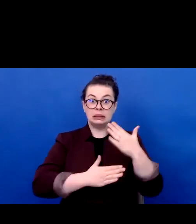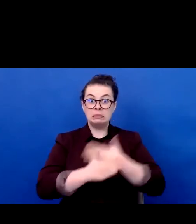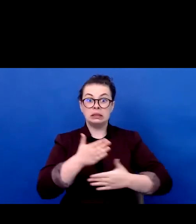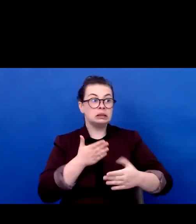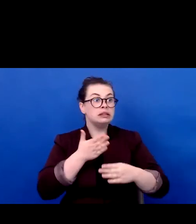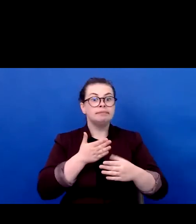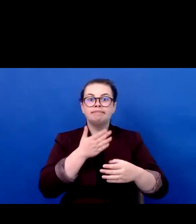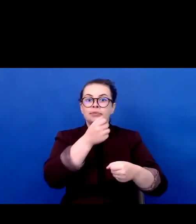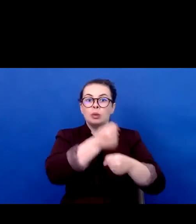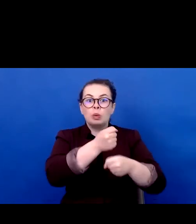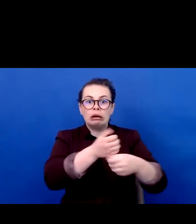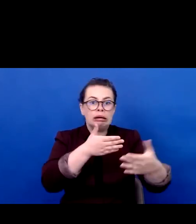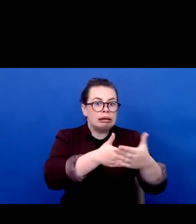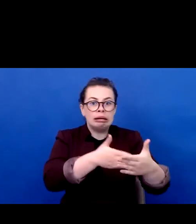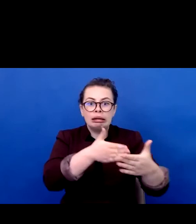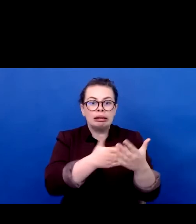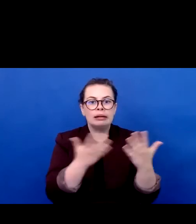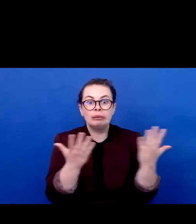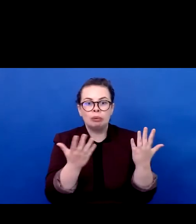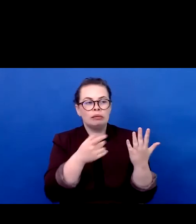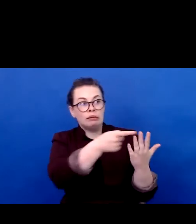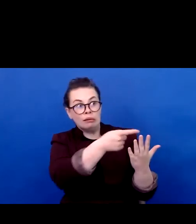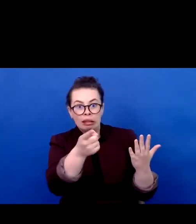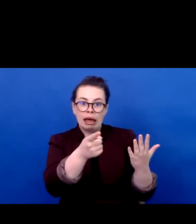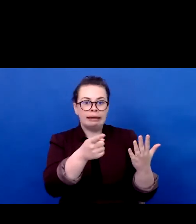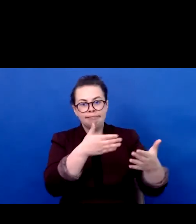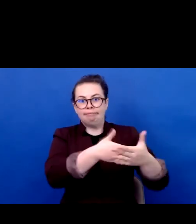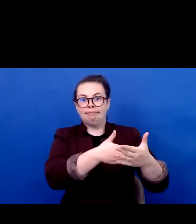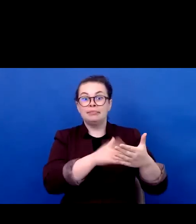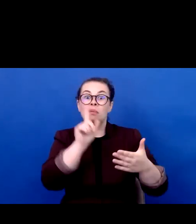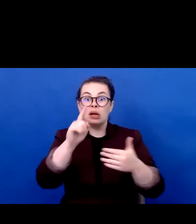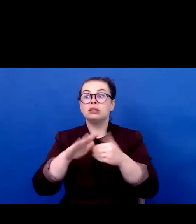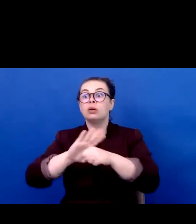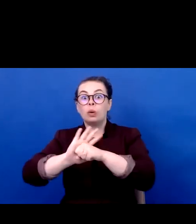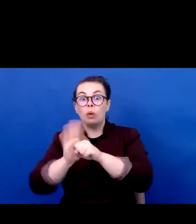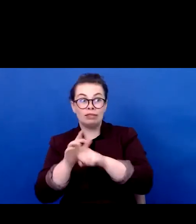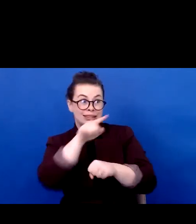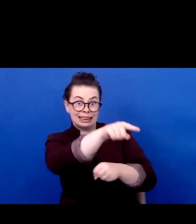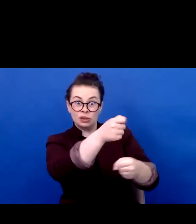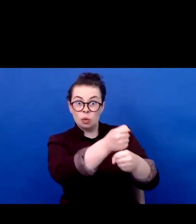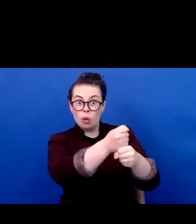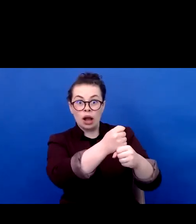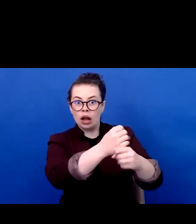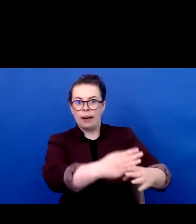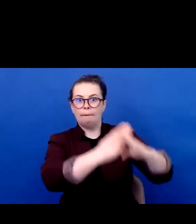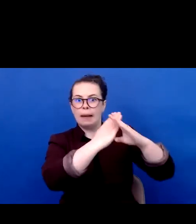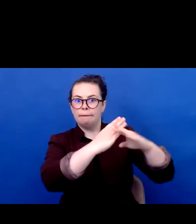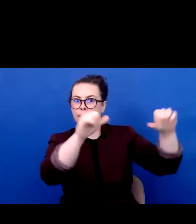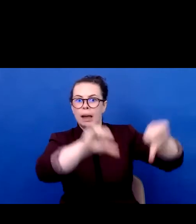hardest hardest hit by the kovit 19. these include for example the retail and hospitality sectors